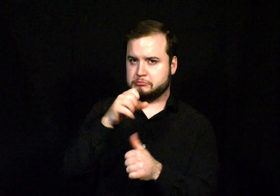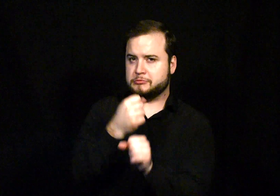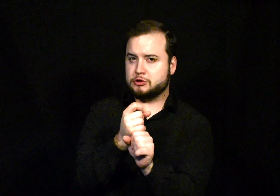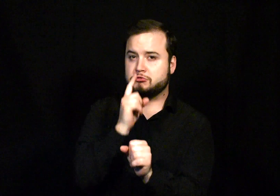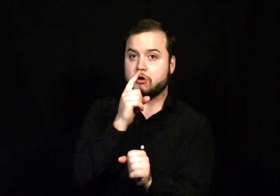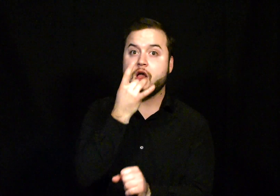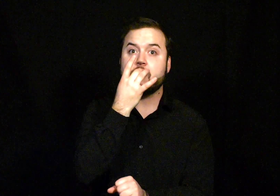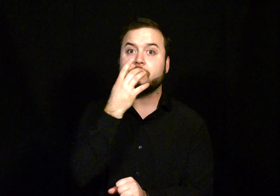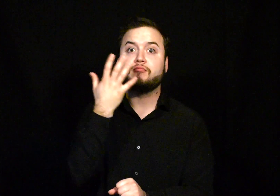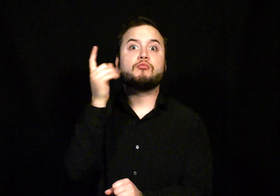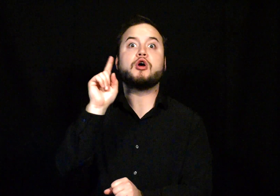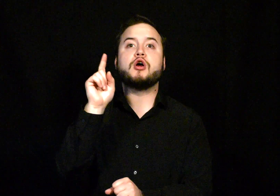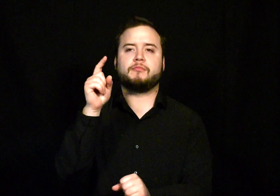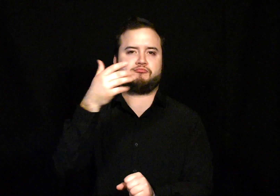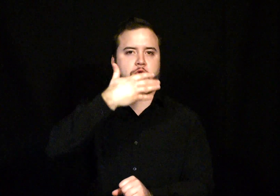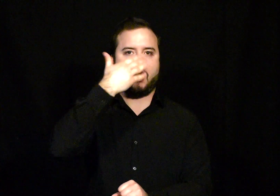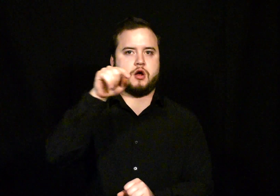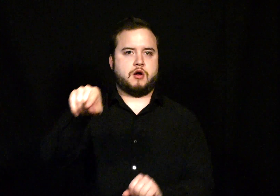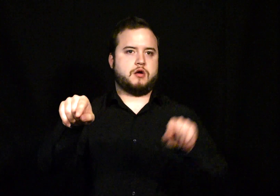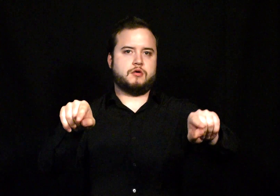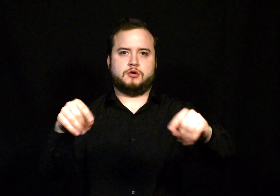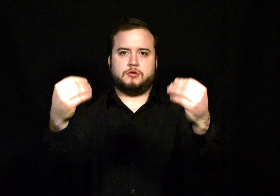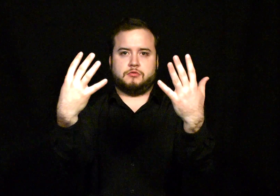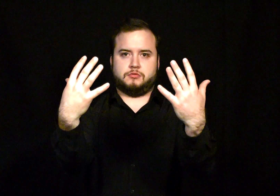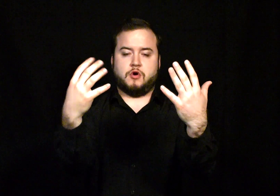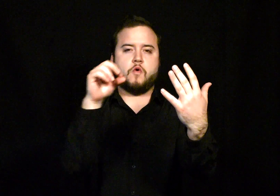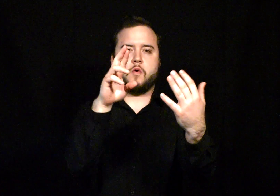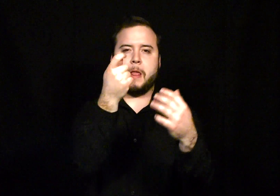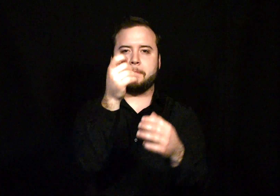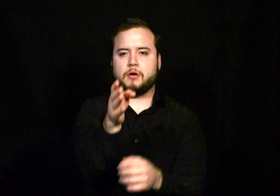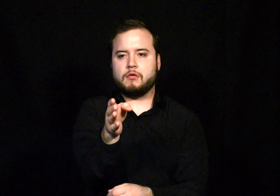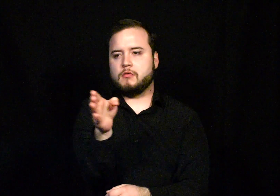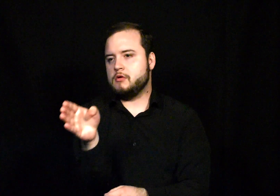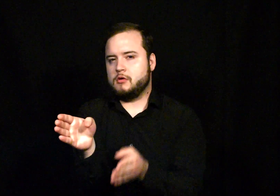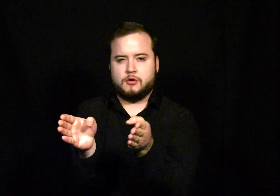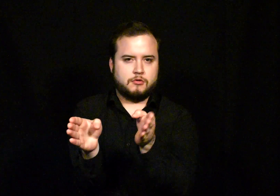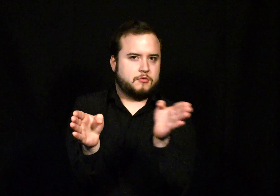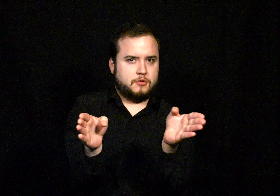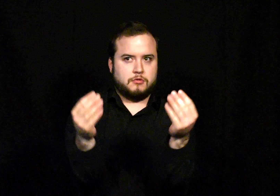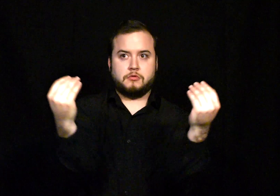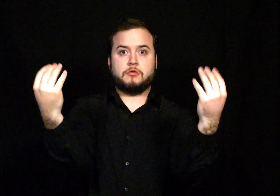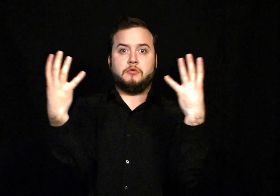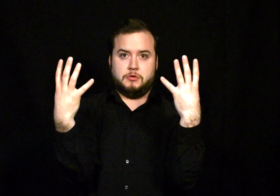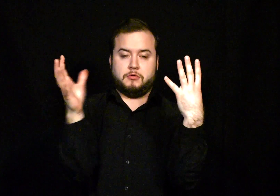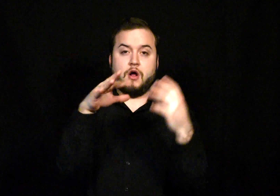Make sure the light source is in front of you, or slightly off to the side in front.